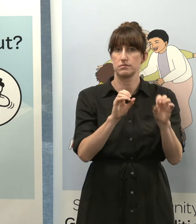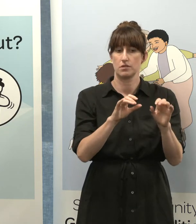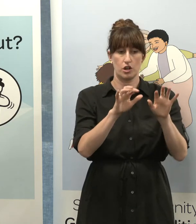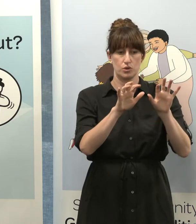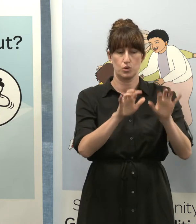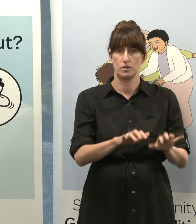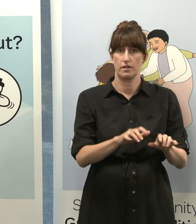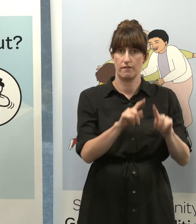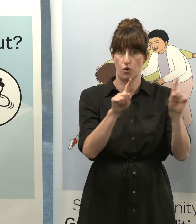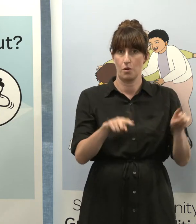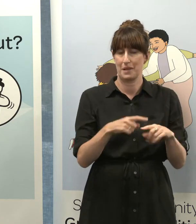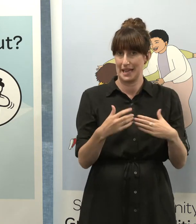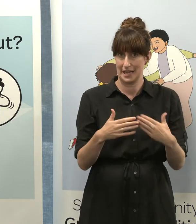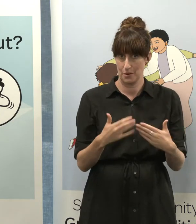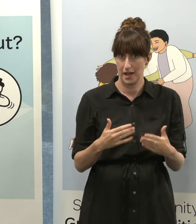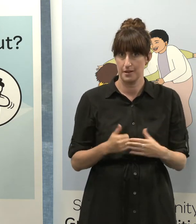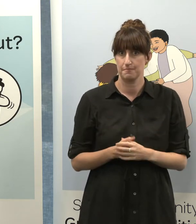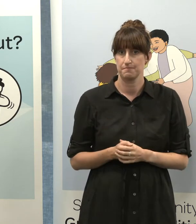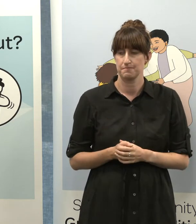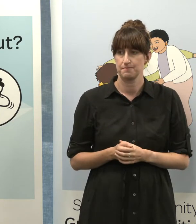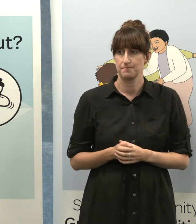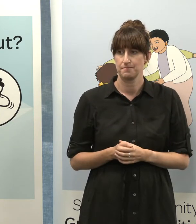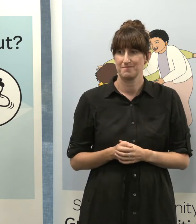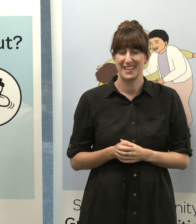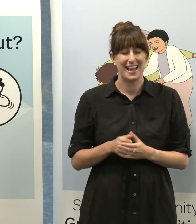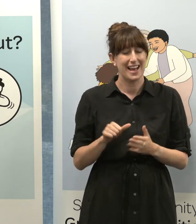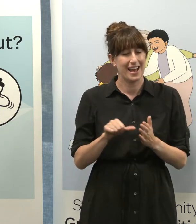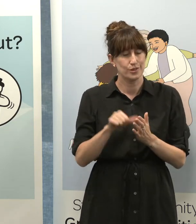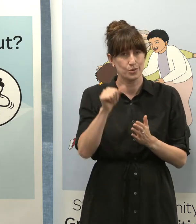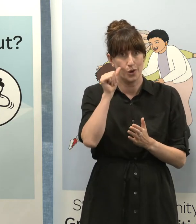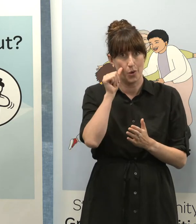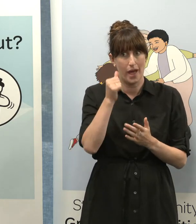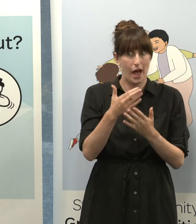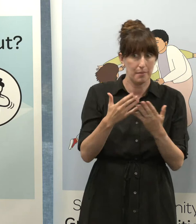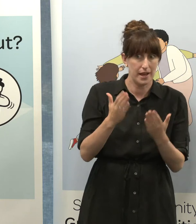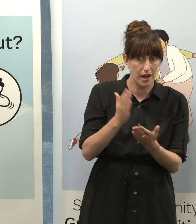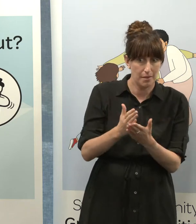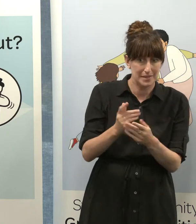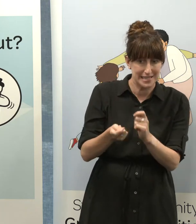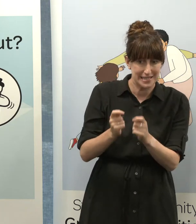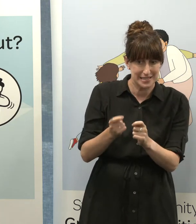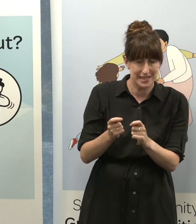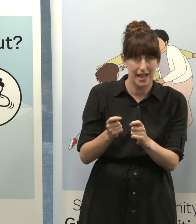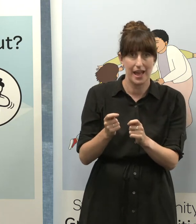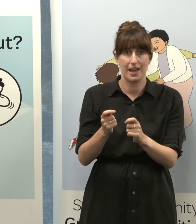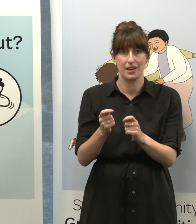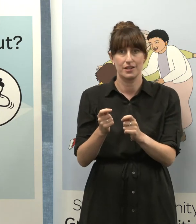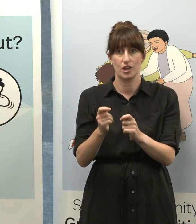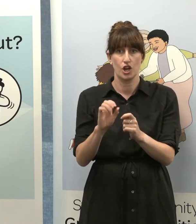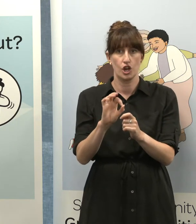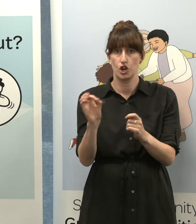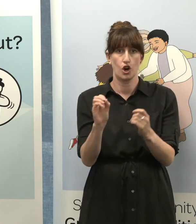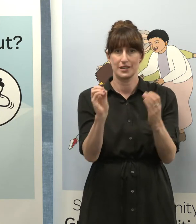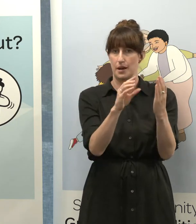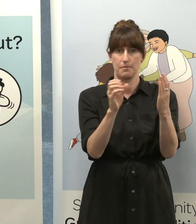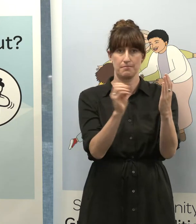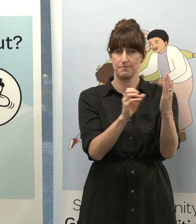recording their negative resul.